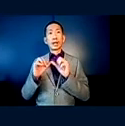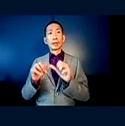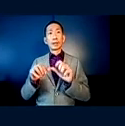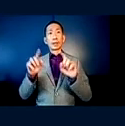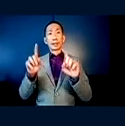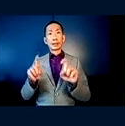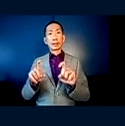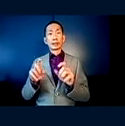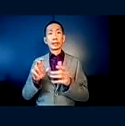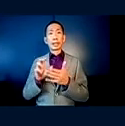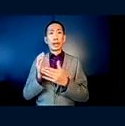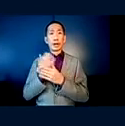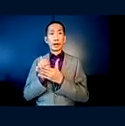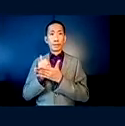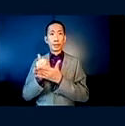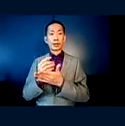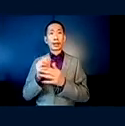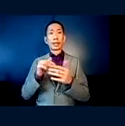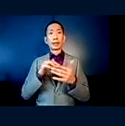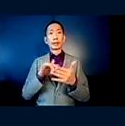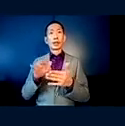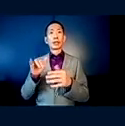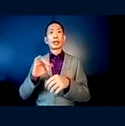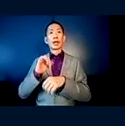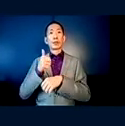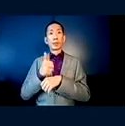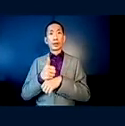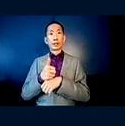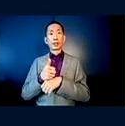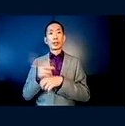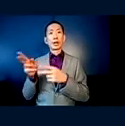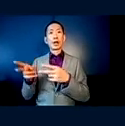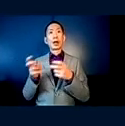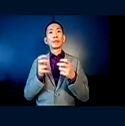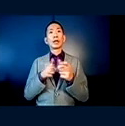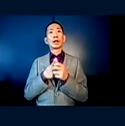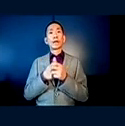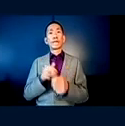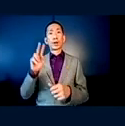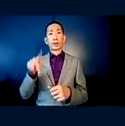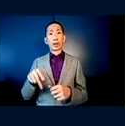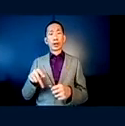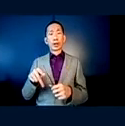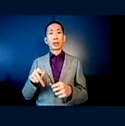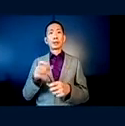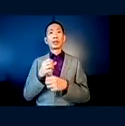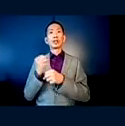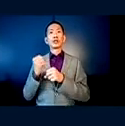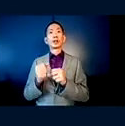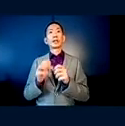PROJECTS DESIGNED RAPIDLY, IMPLEMENT TESTING INTERVENTIONS AND STUDY IMPLEMENTATION AND UPTAKE AND FOLLOW-UP.